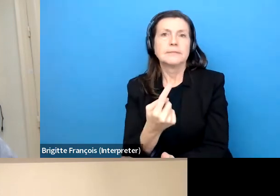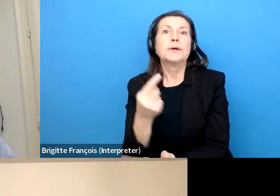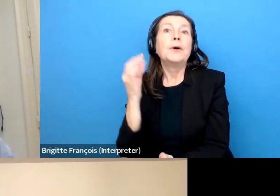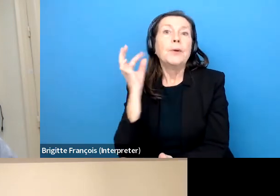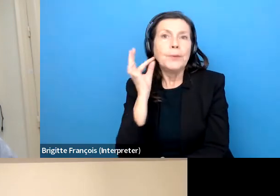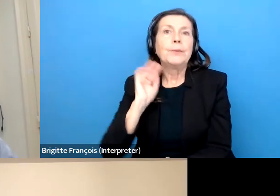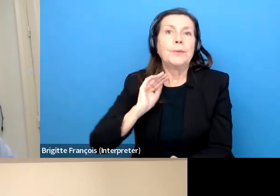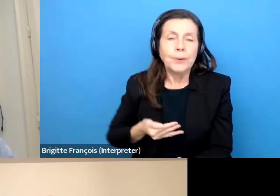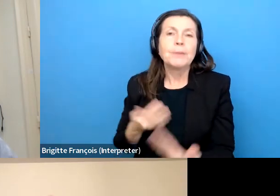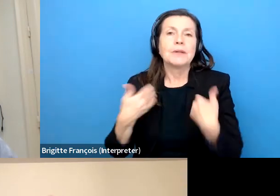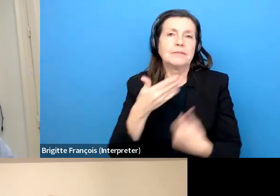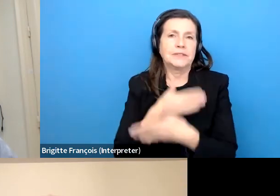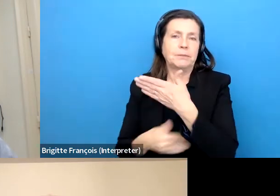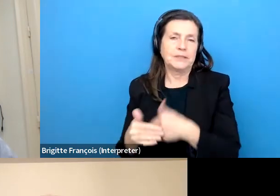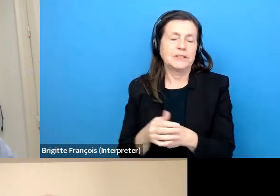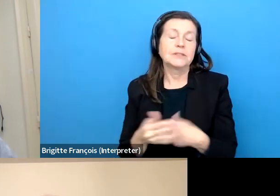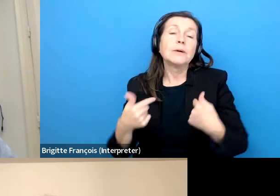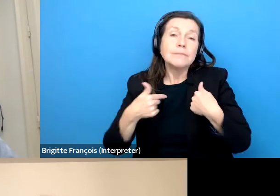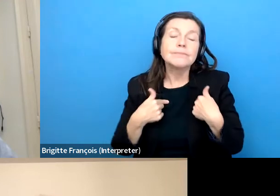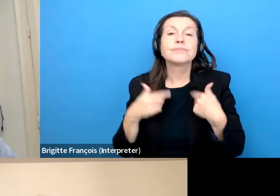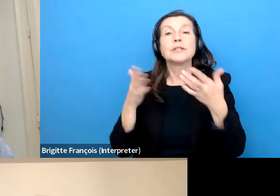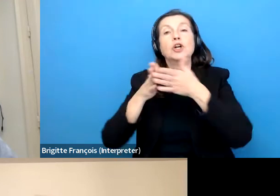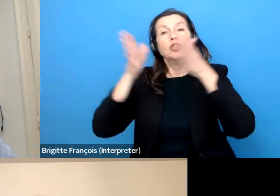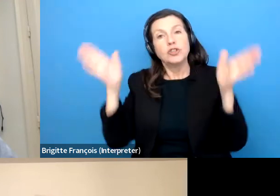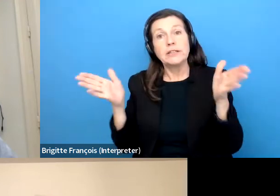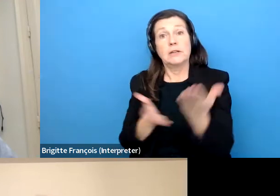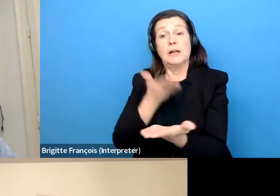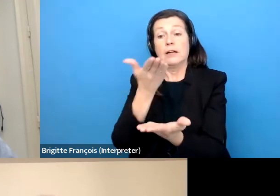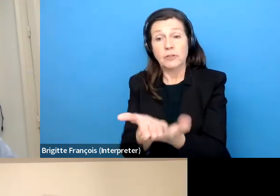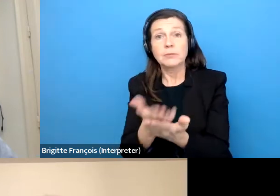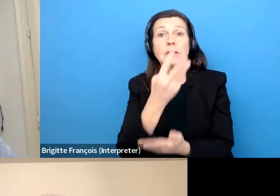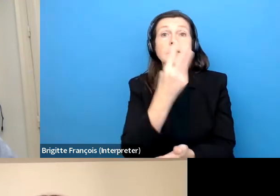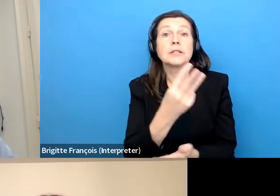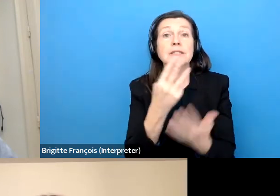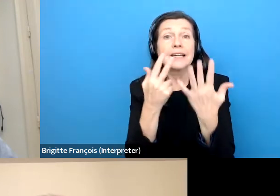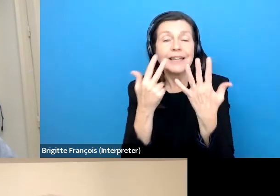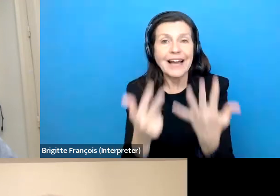So our General Recommendation 38 pointed to the recent trends